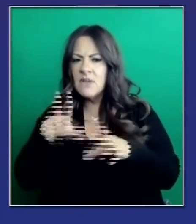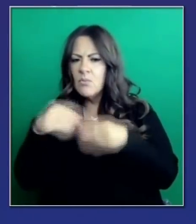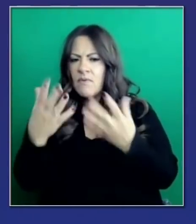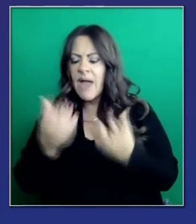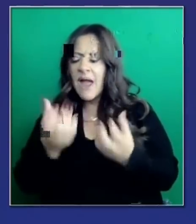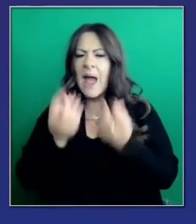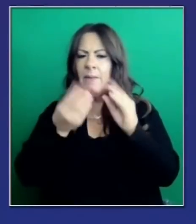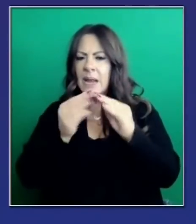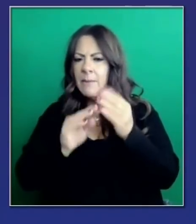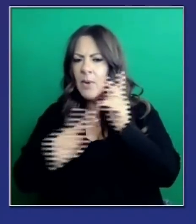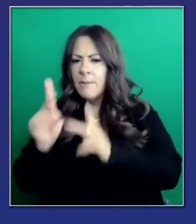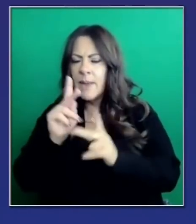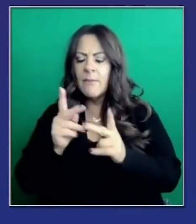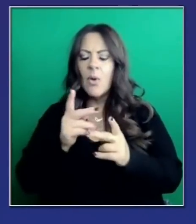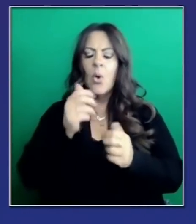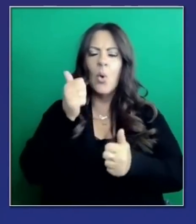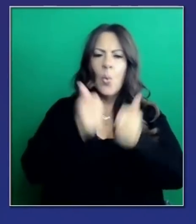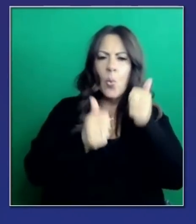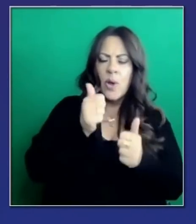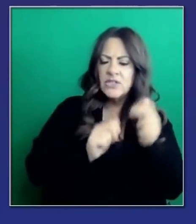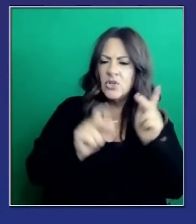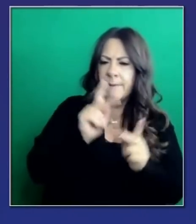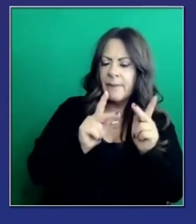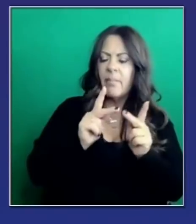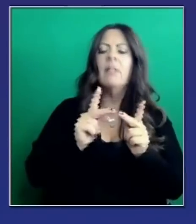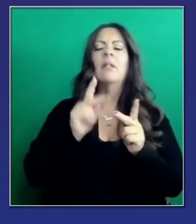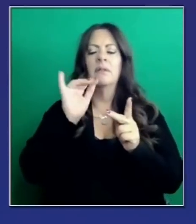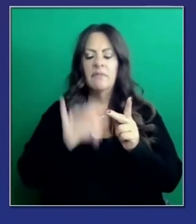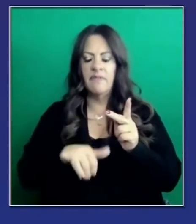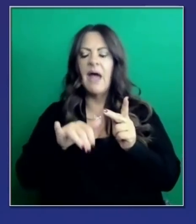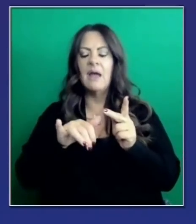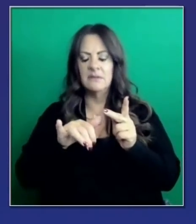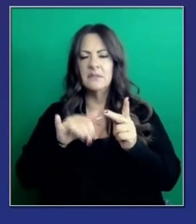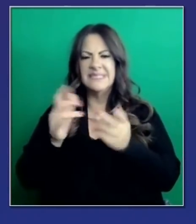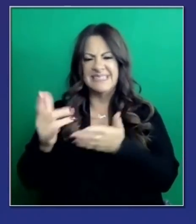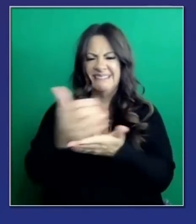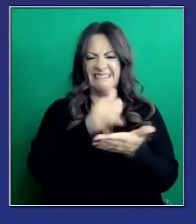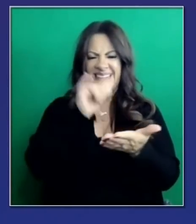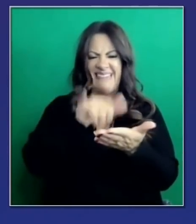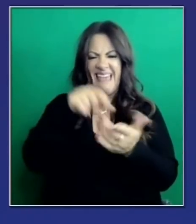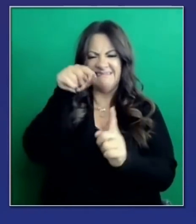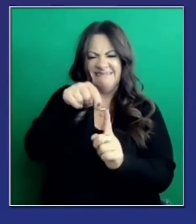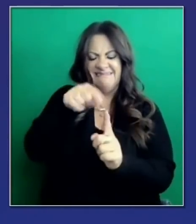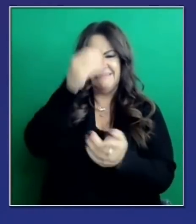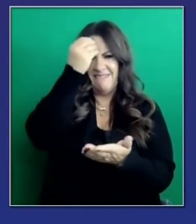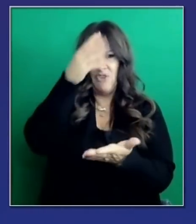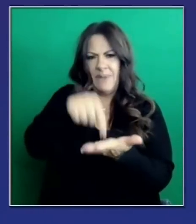IT IS A CENTRALIZED SYSTEM TO ENTER VACCINES. IT IS A MECHANISM TO FUNDAMENTALLY ADDRESS THE